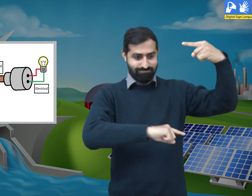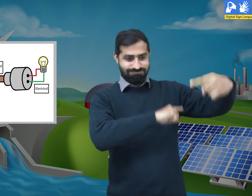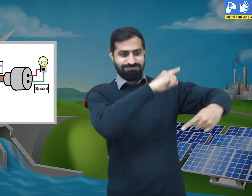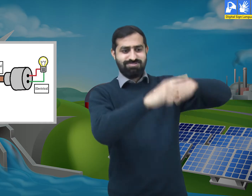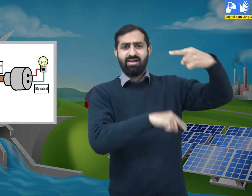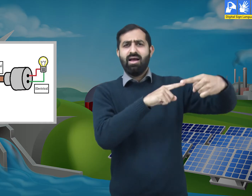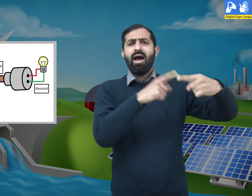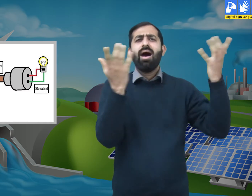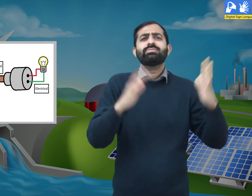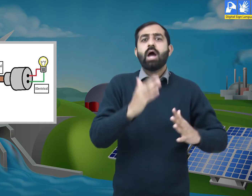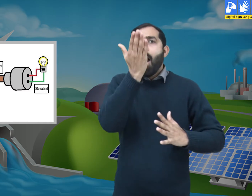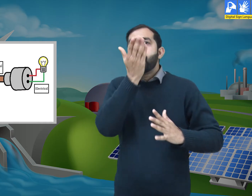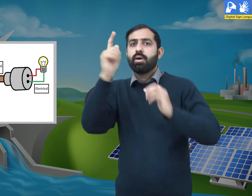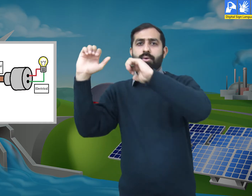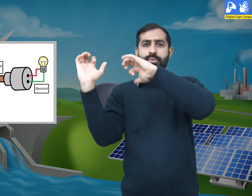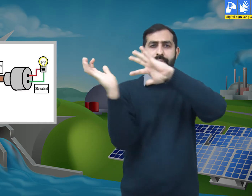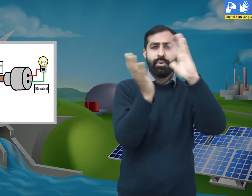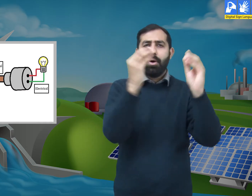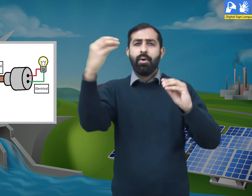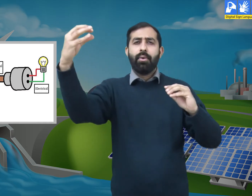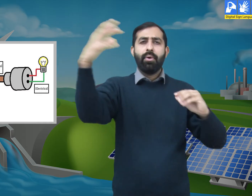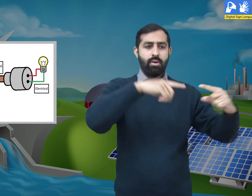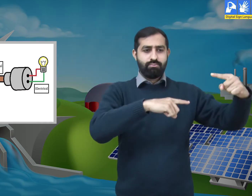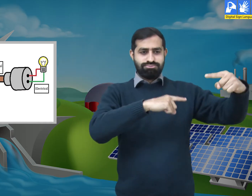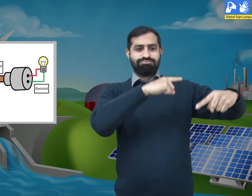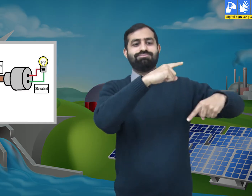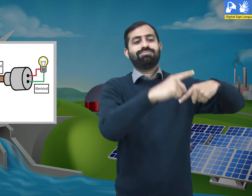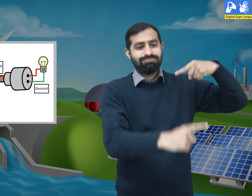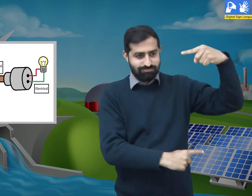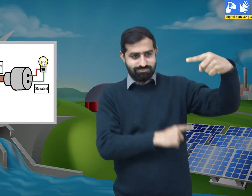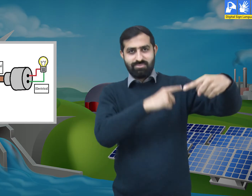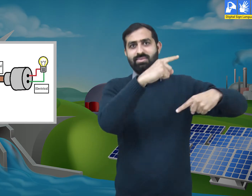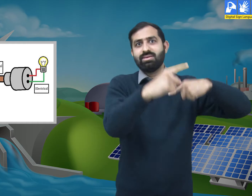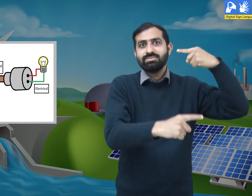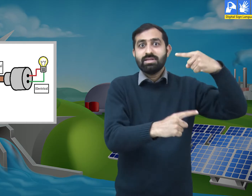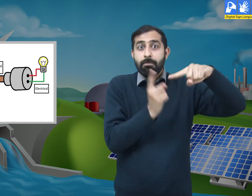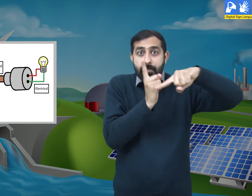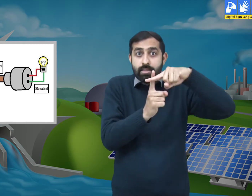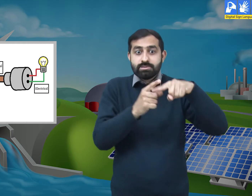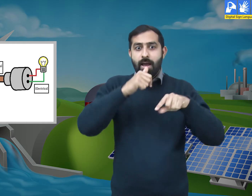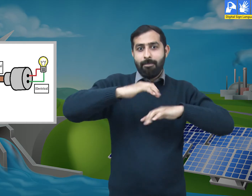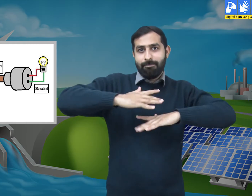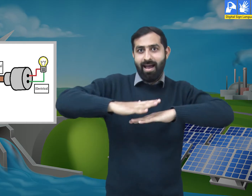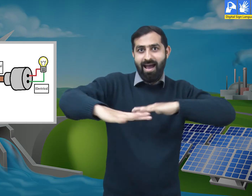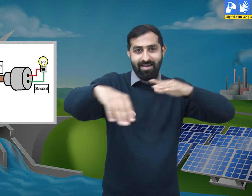A wind turbine captures the wind which then produces a renewable energy source.